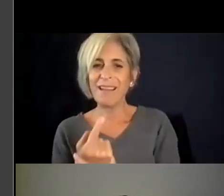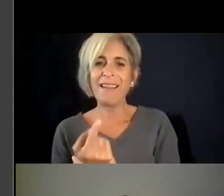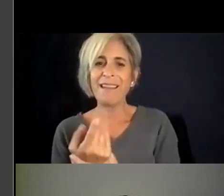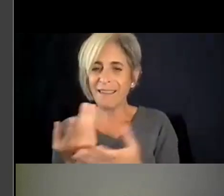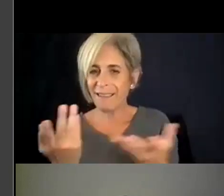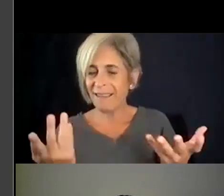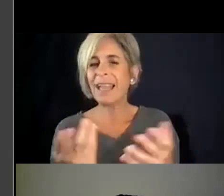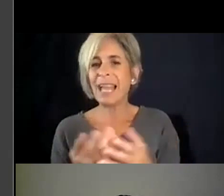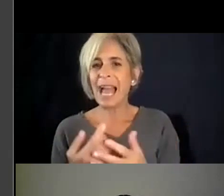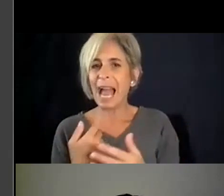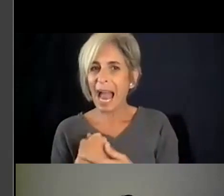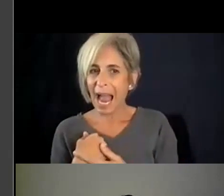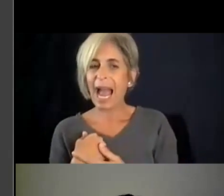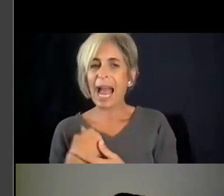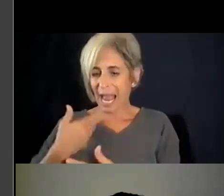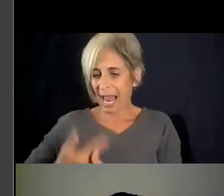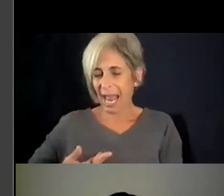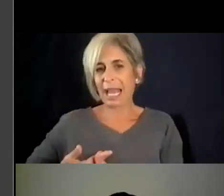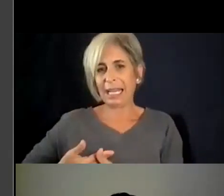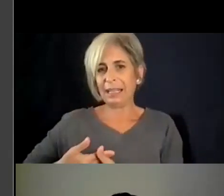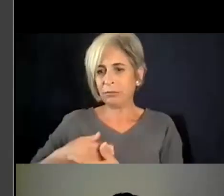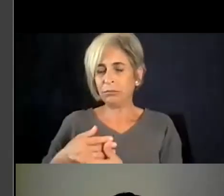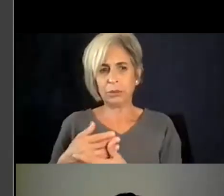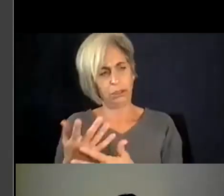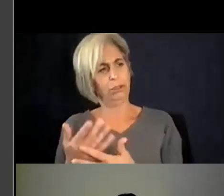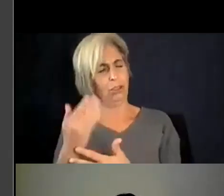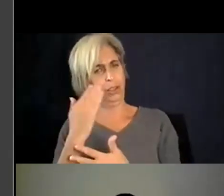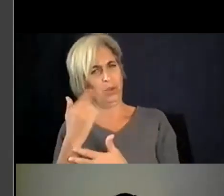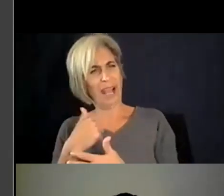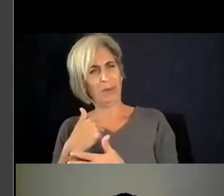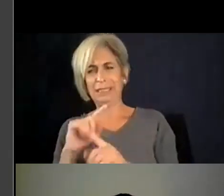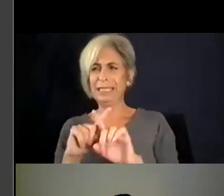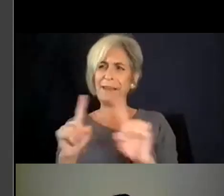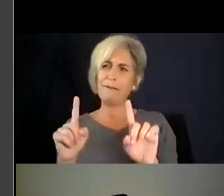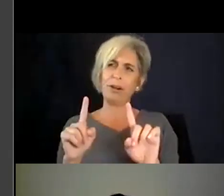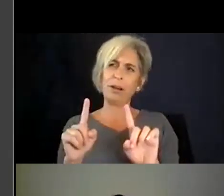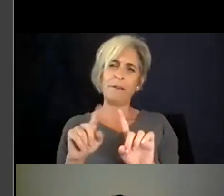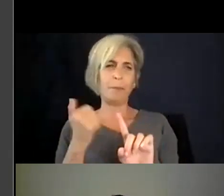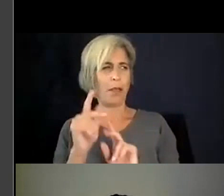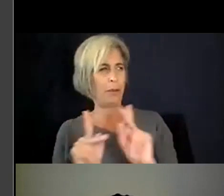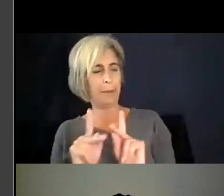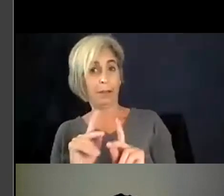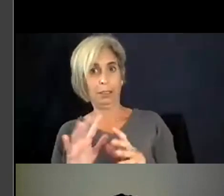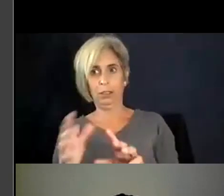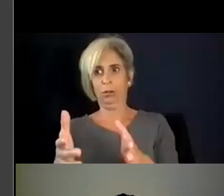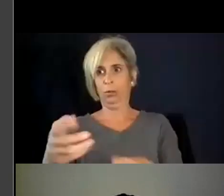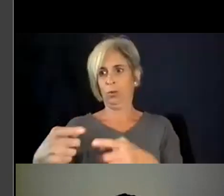started to discover I was different but it was definitely a journey that took me